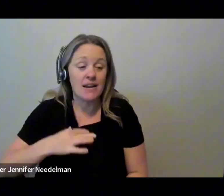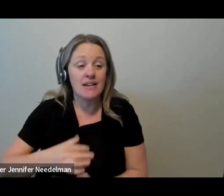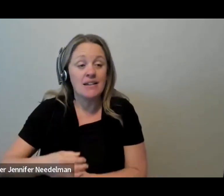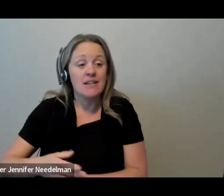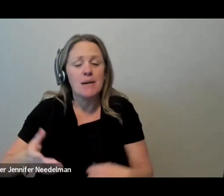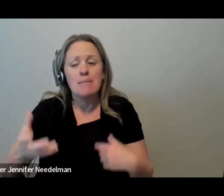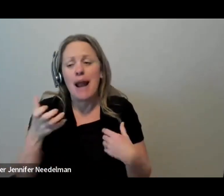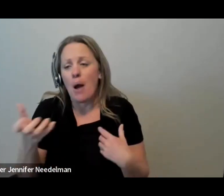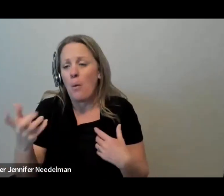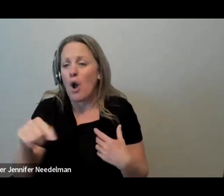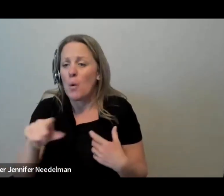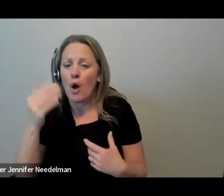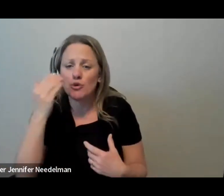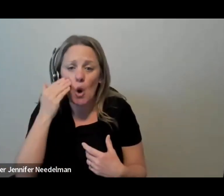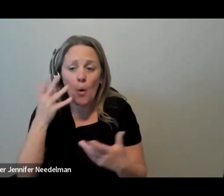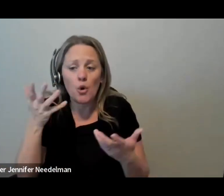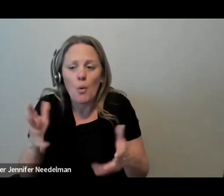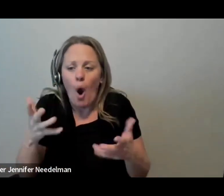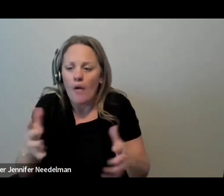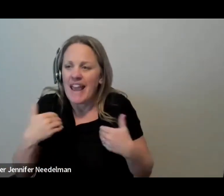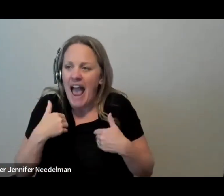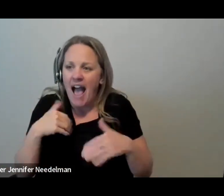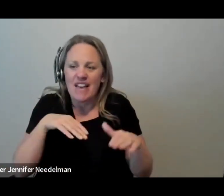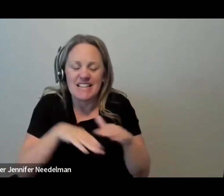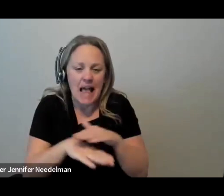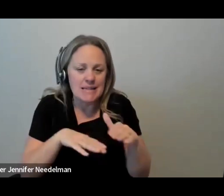that you already have accessibility in your stack,